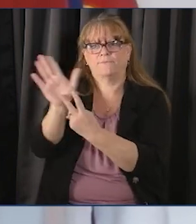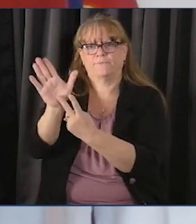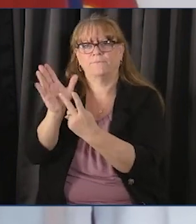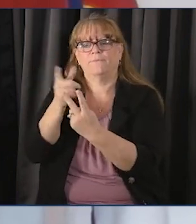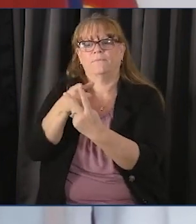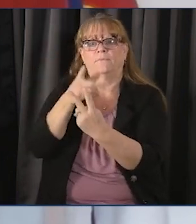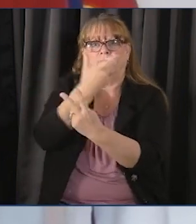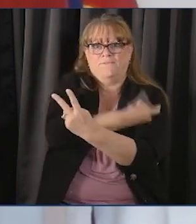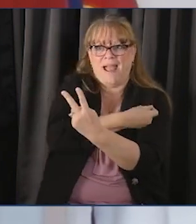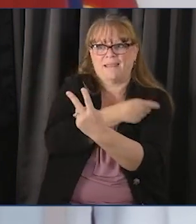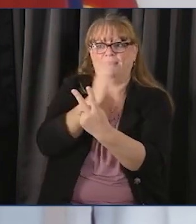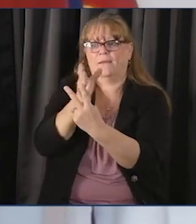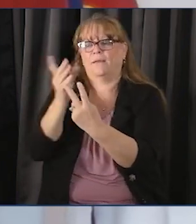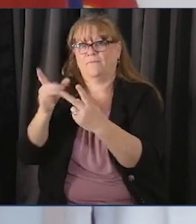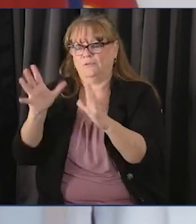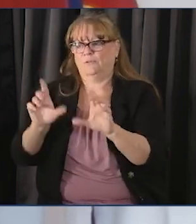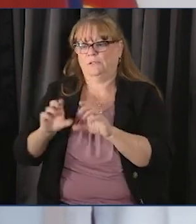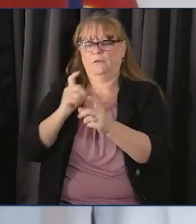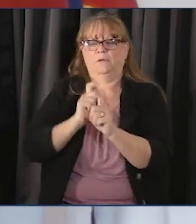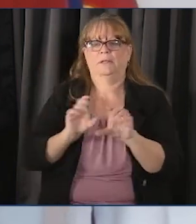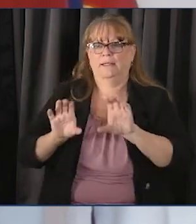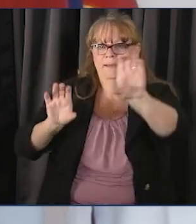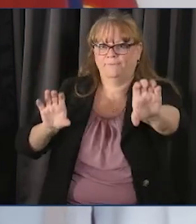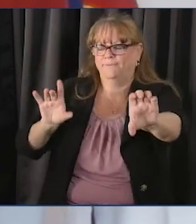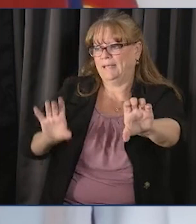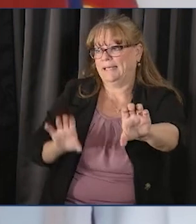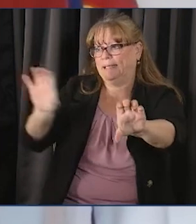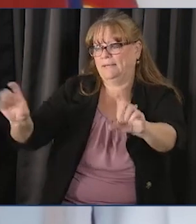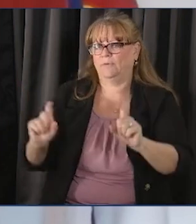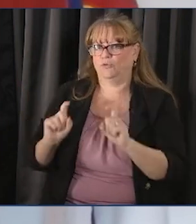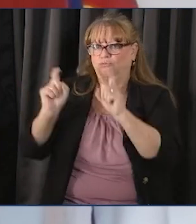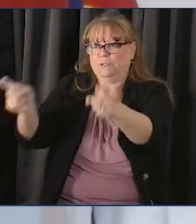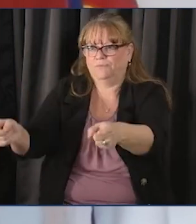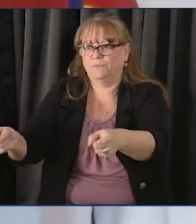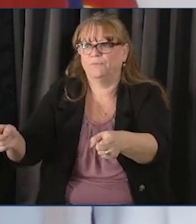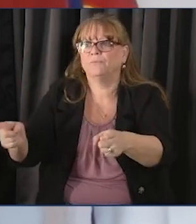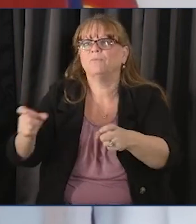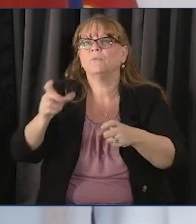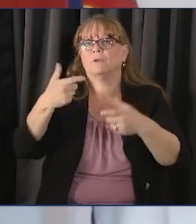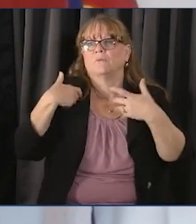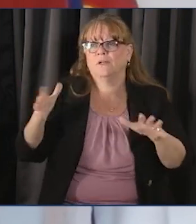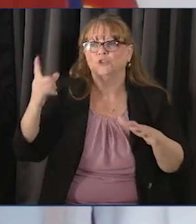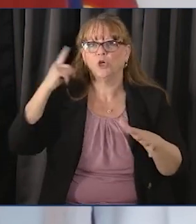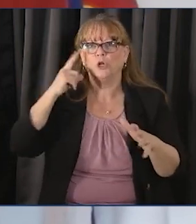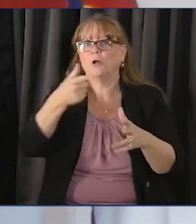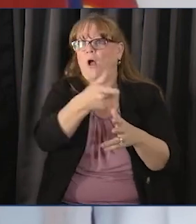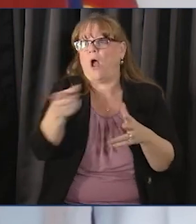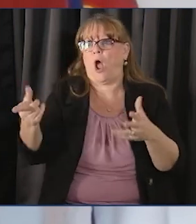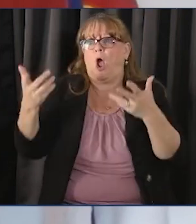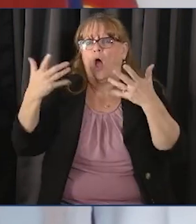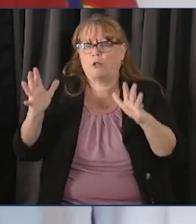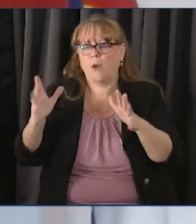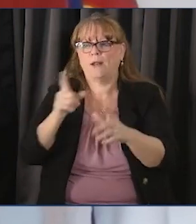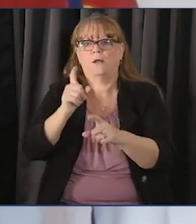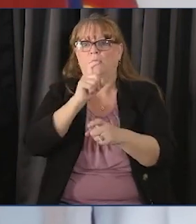We've heard that they're focusing on tribal elders and others and people that are able to retain their linguistic heritage.